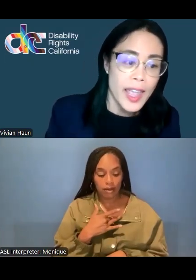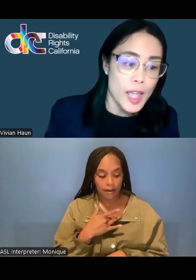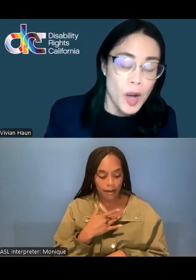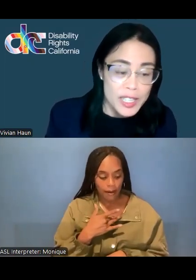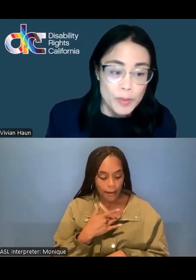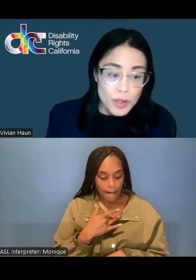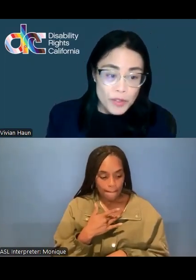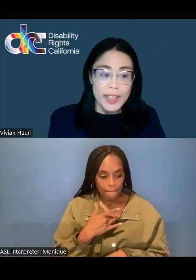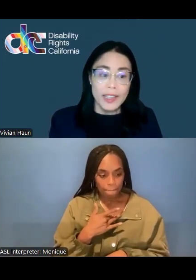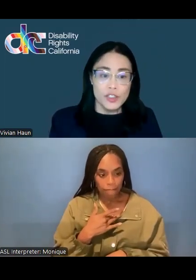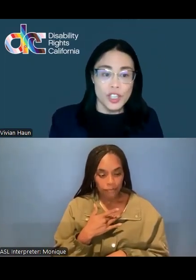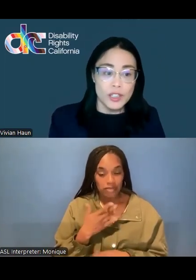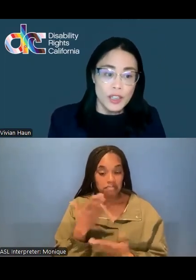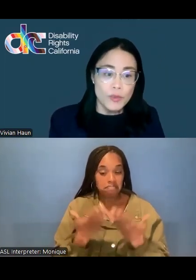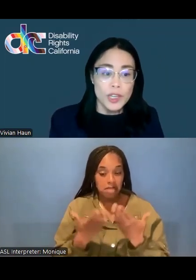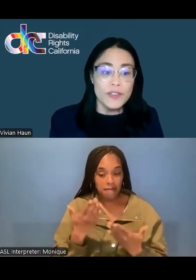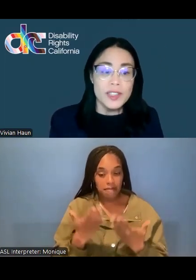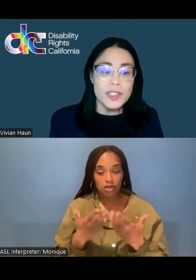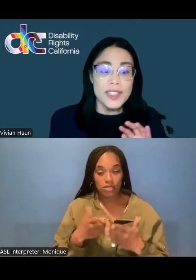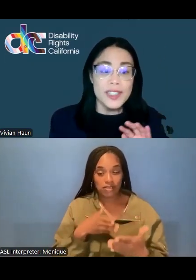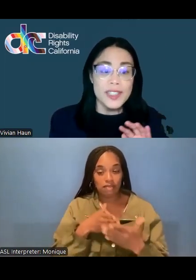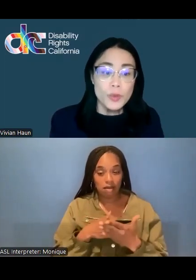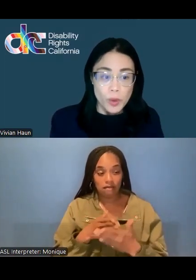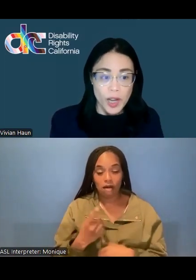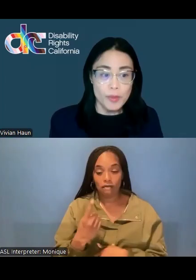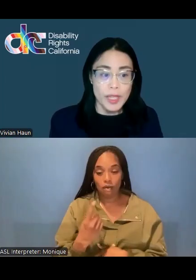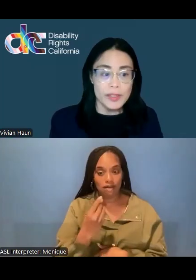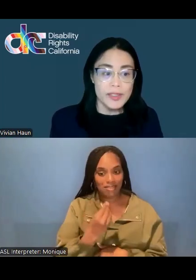a possible violation of one of the several requirements,